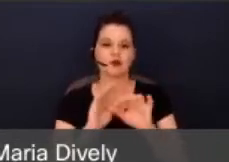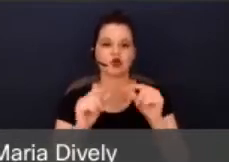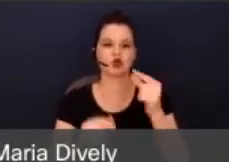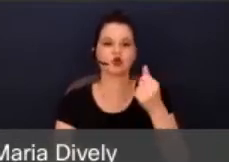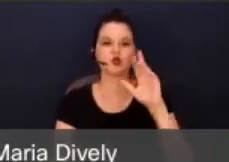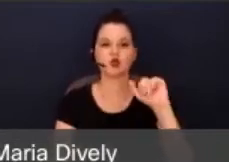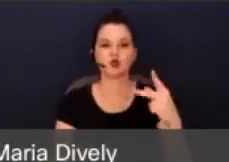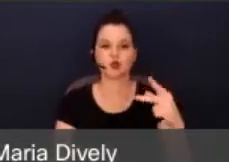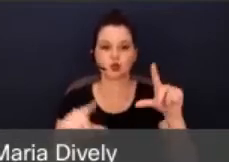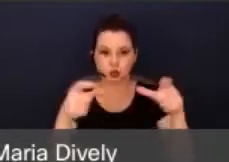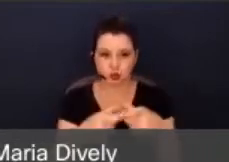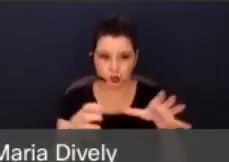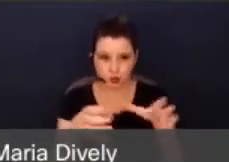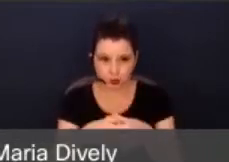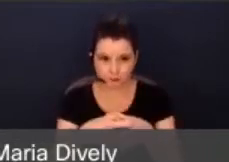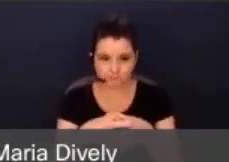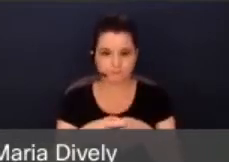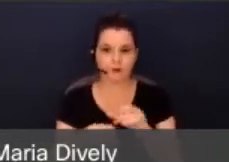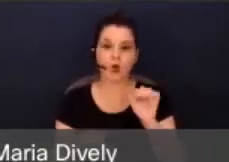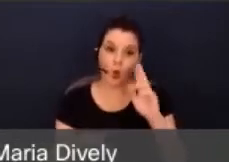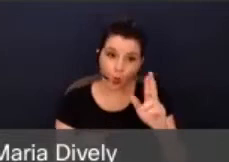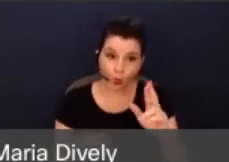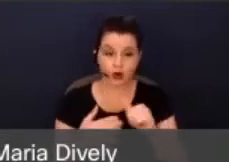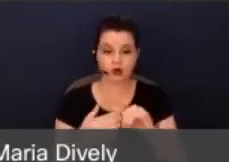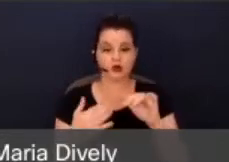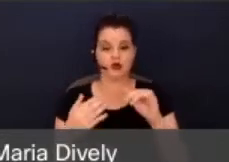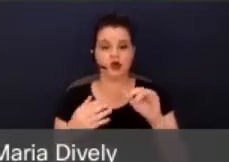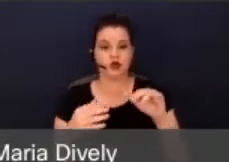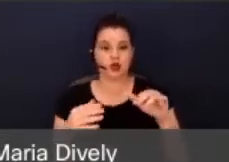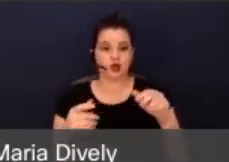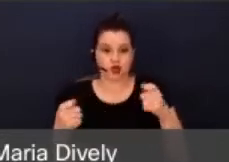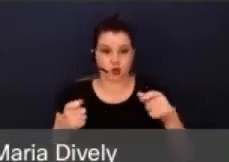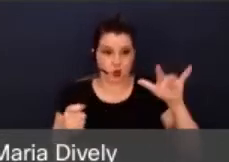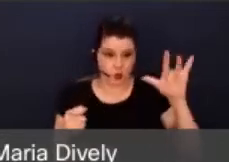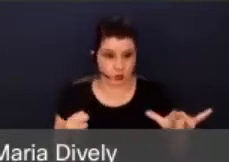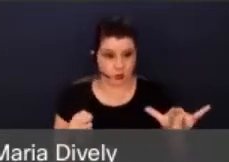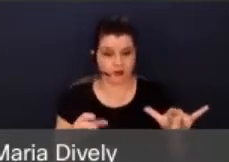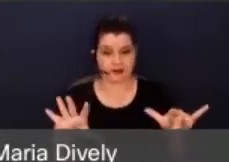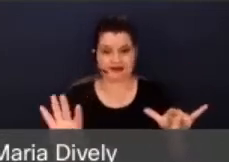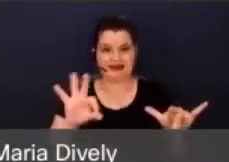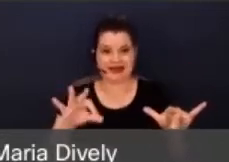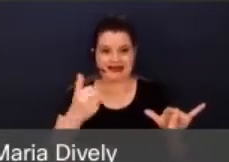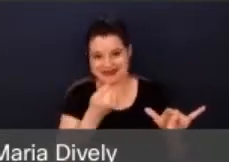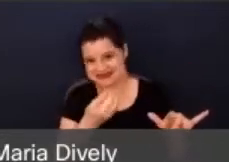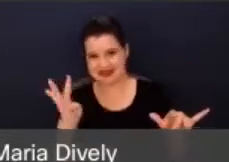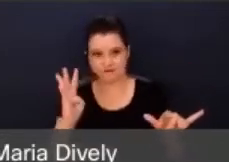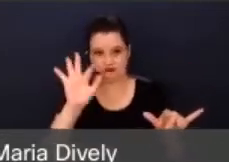and so you can- or you can hold down the Control key and select multiple objects that way.